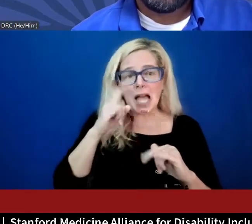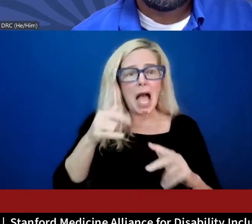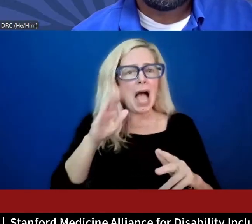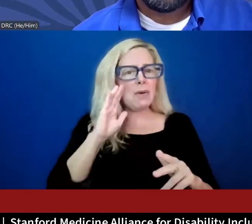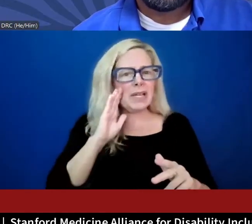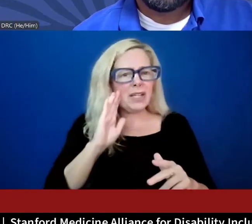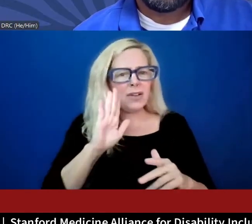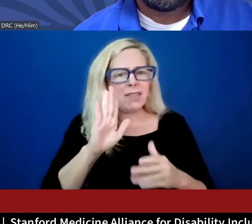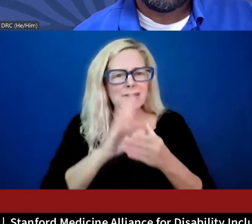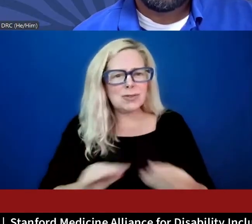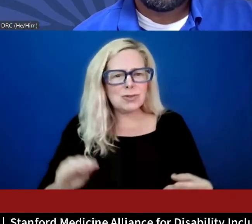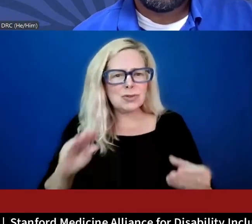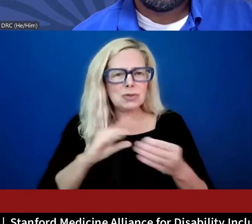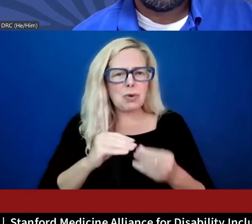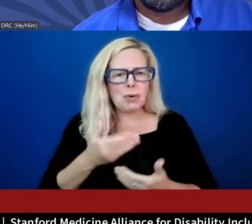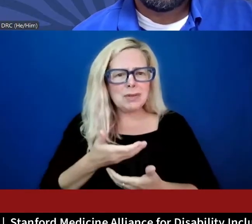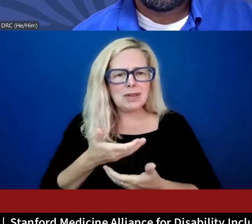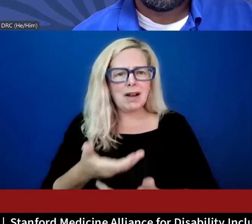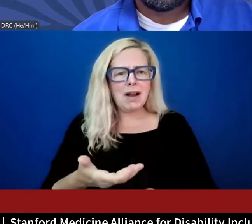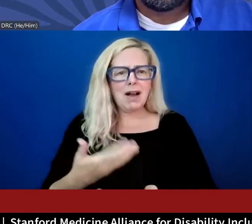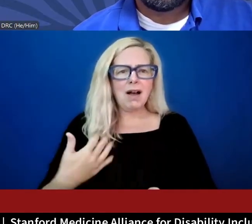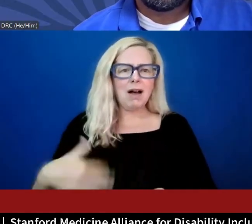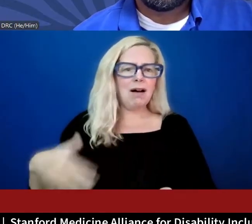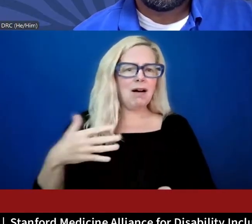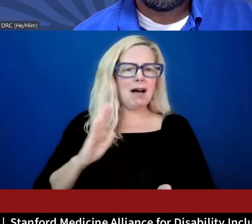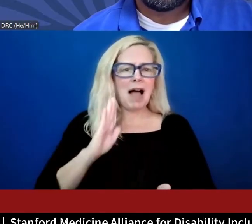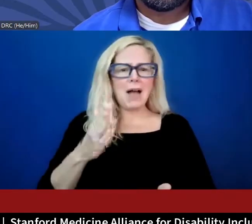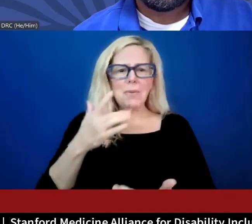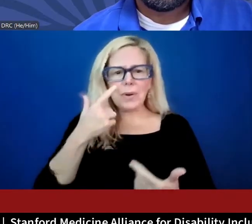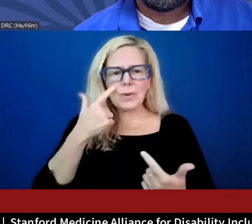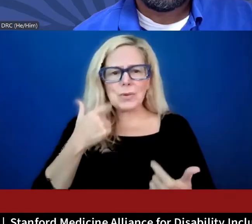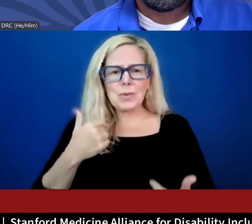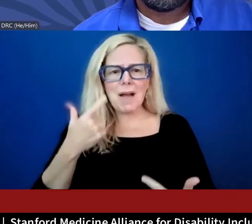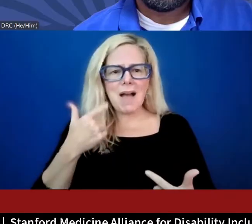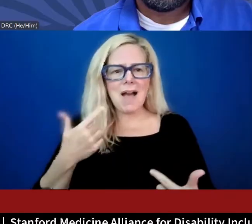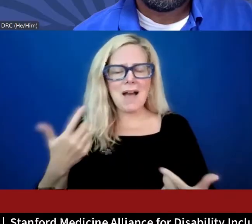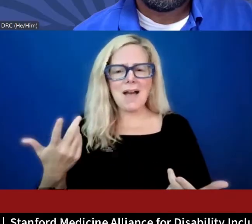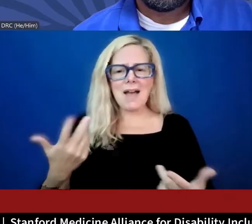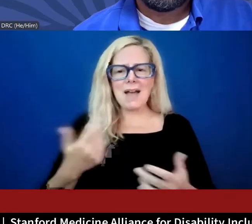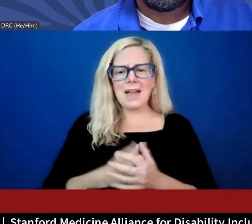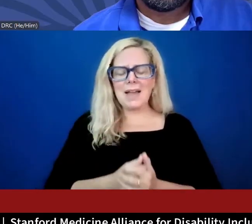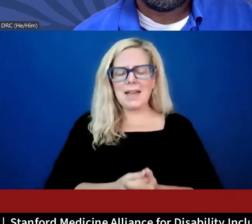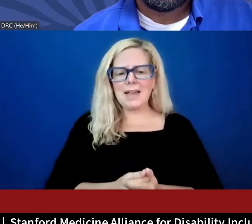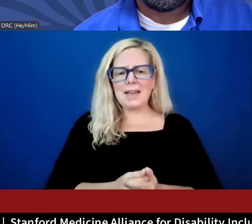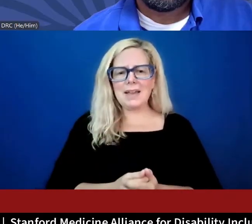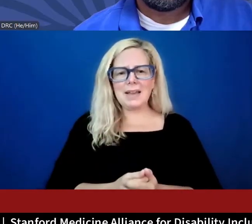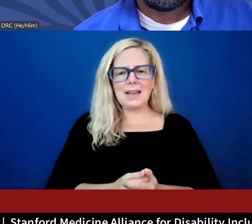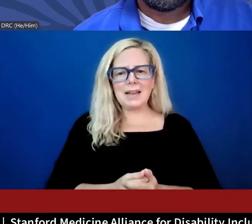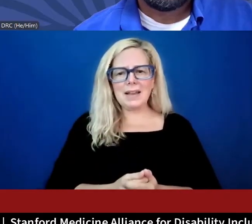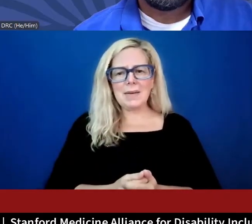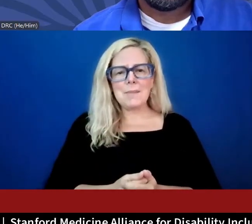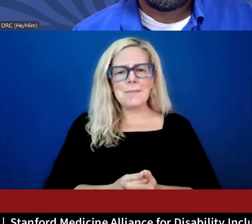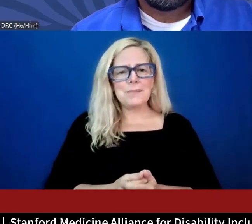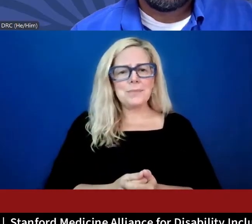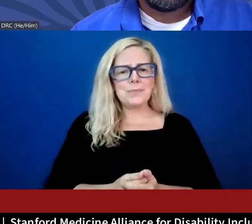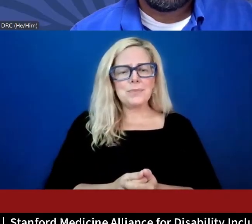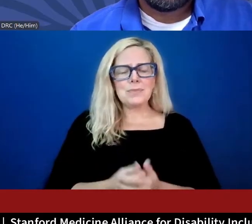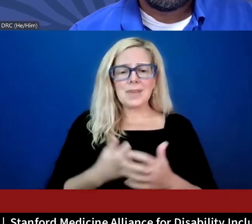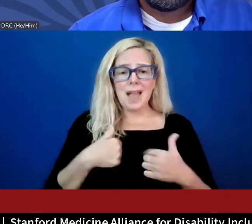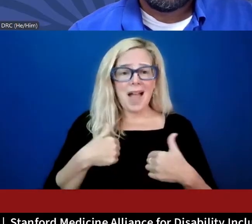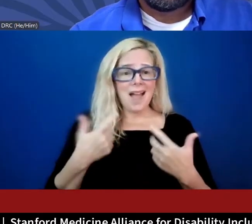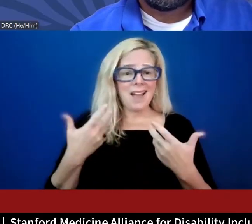And okay, fine. Come at me. I was already lawyered up with a lawyer who was meaner than I was. But